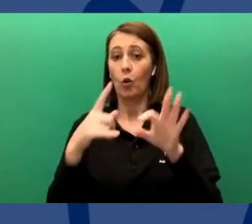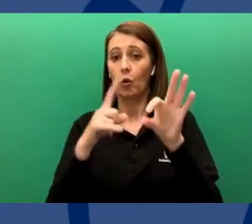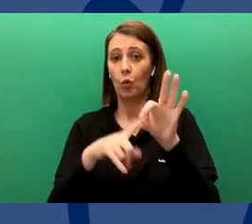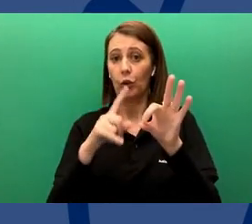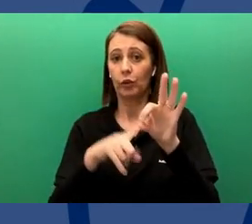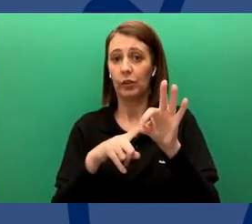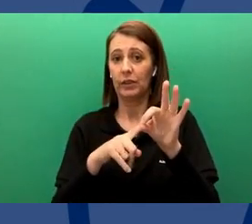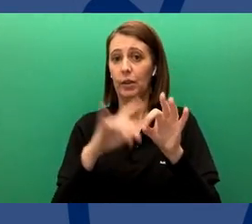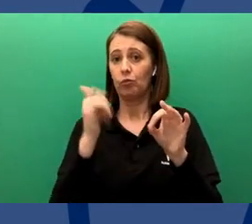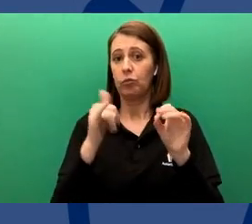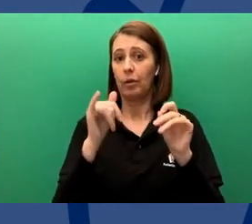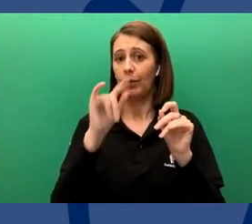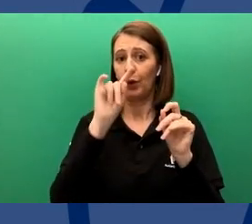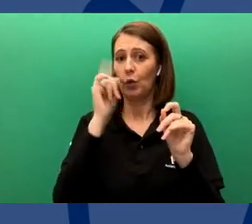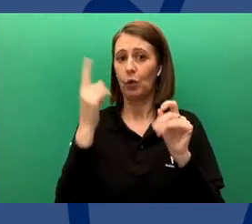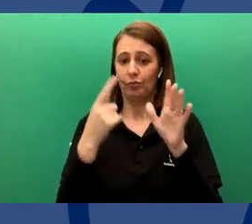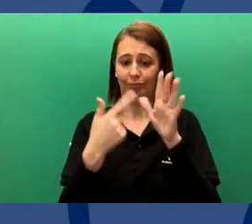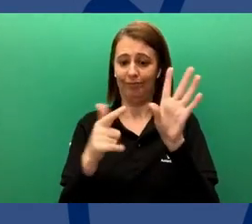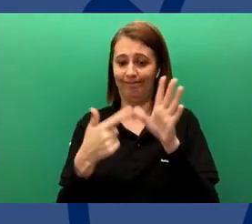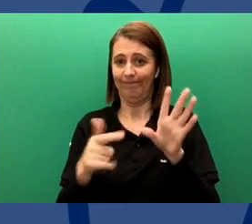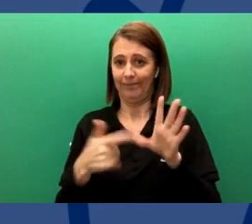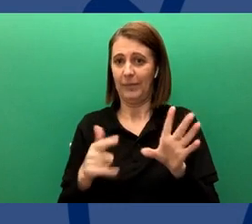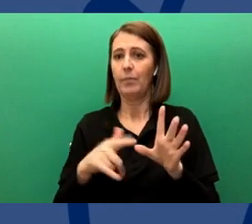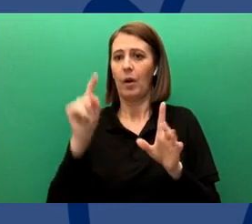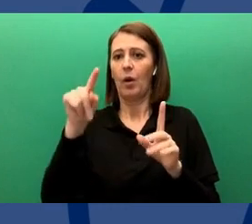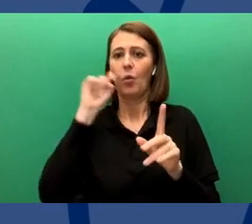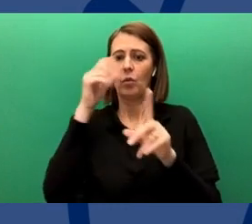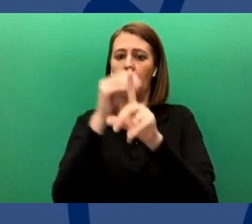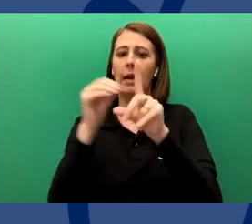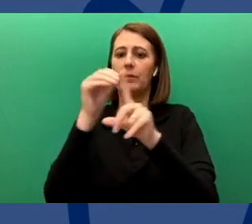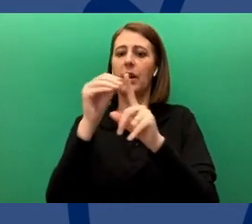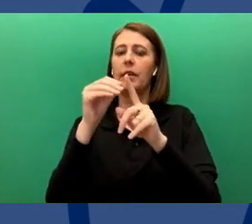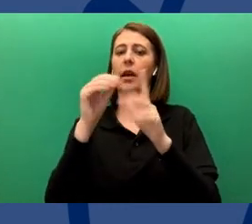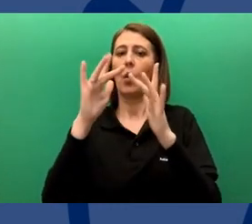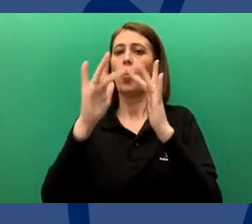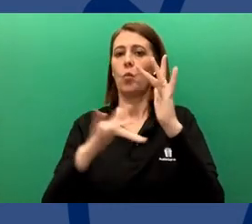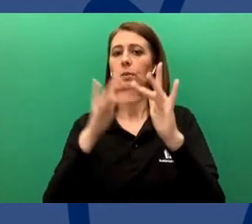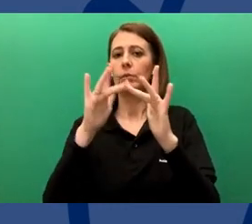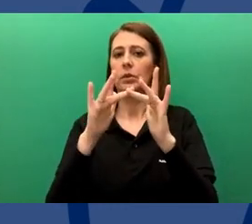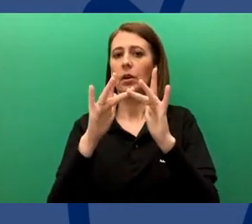get to this evening but we will endeavour to update our website and our online content